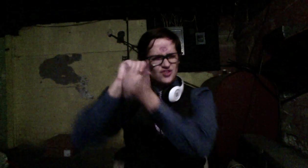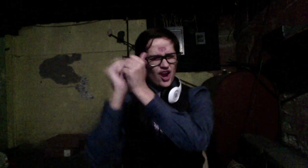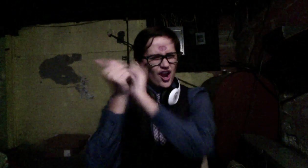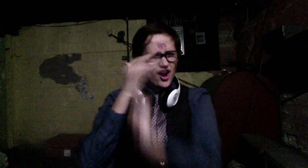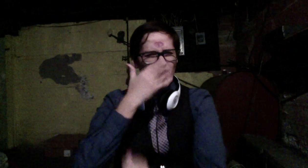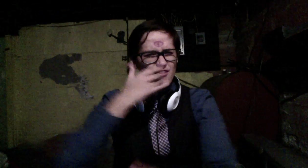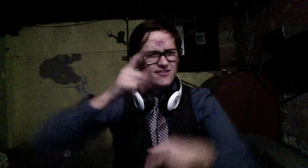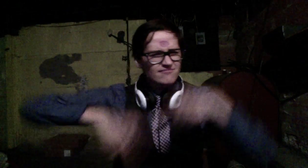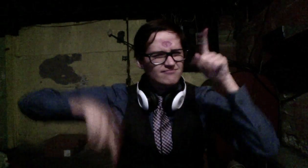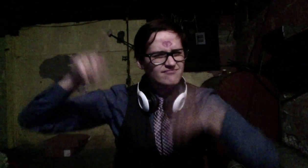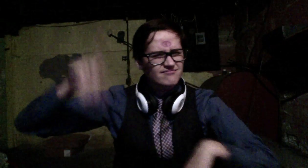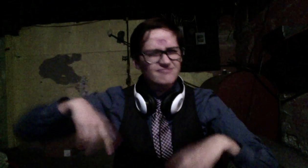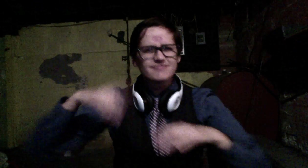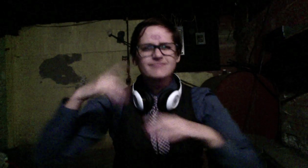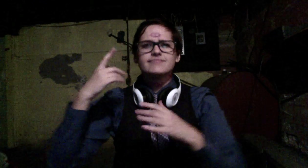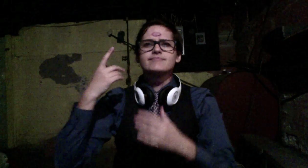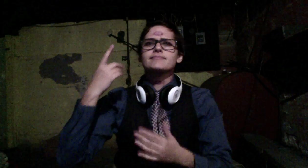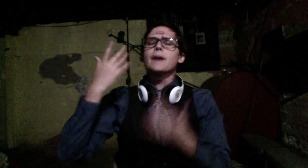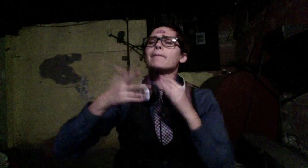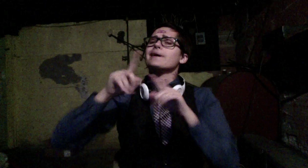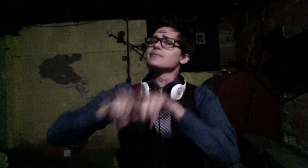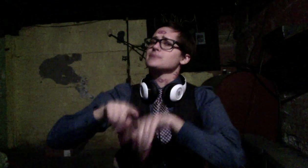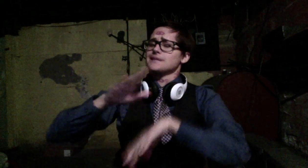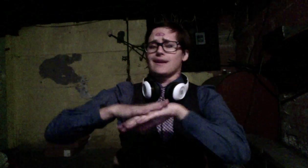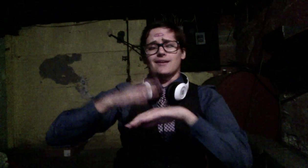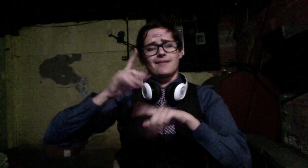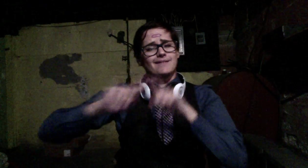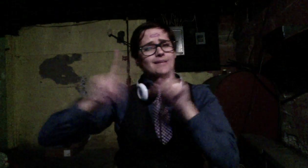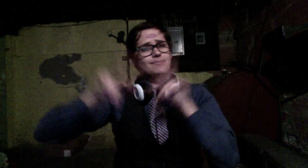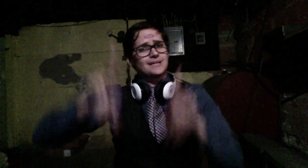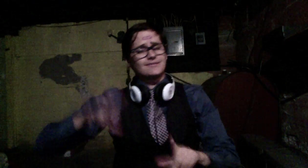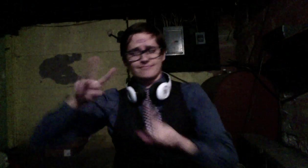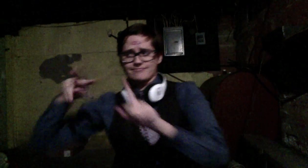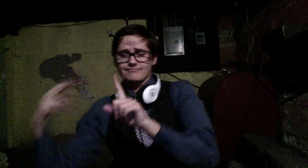CHANGE COLOR VARY MAYBE DEPEND ON DIFFERENT PERSON THEIR VIEW